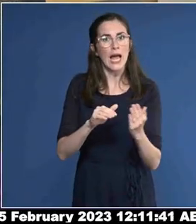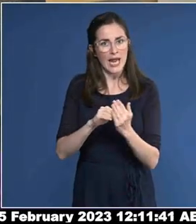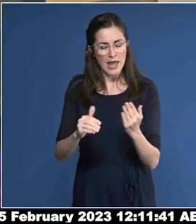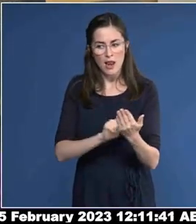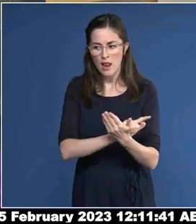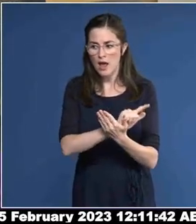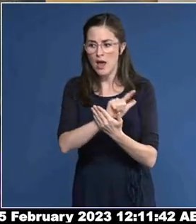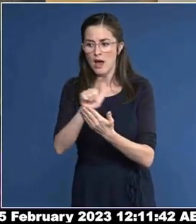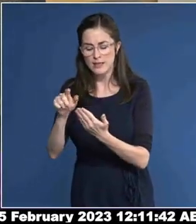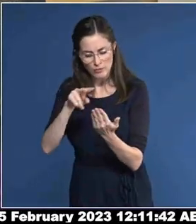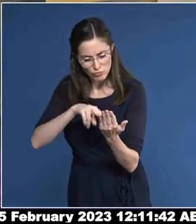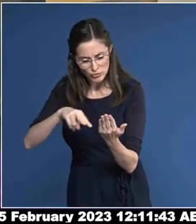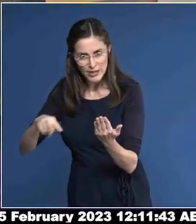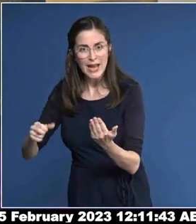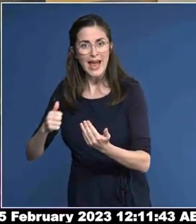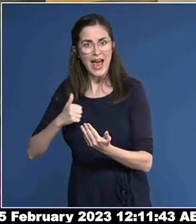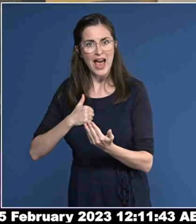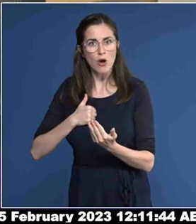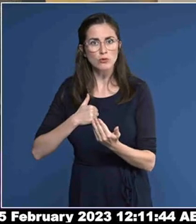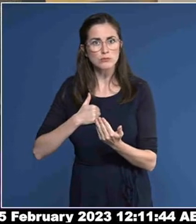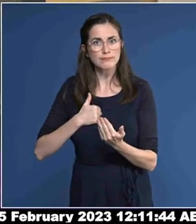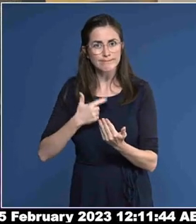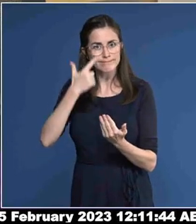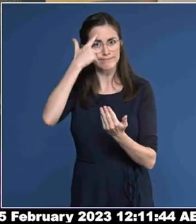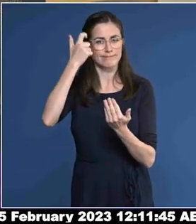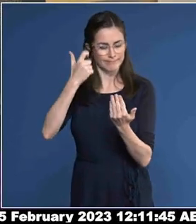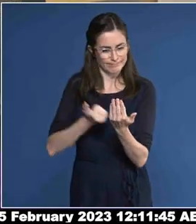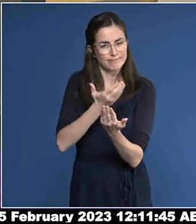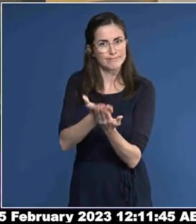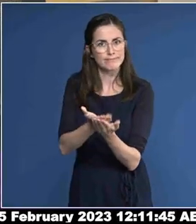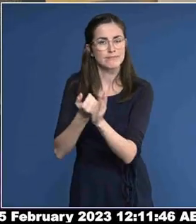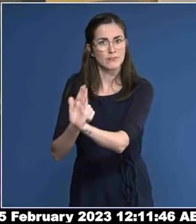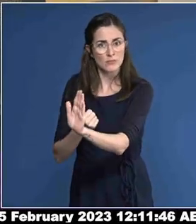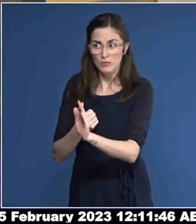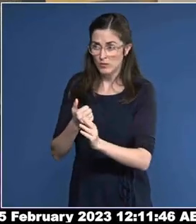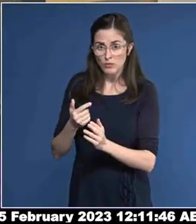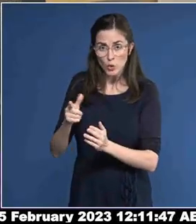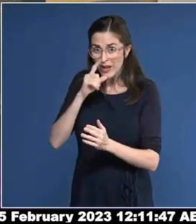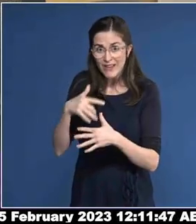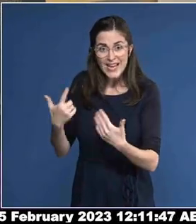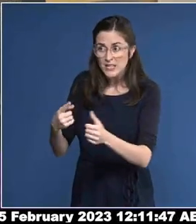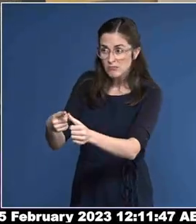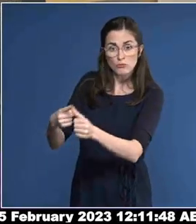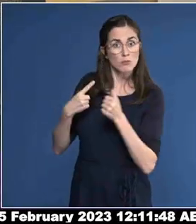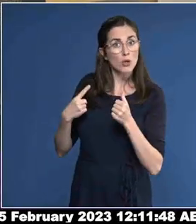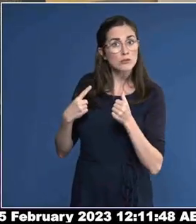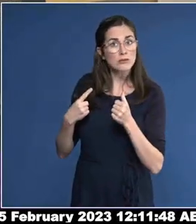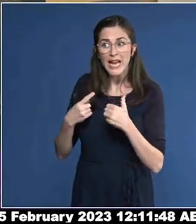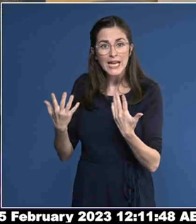finding, being finding number 21, and what would you like to tell the Royal Commission about any response to that finding?